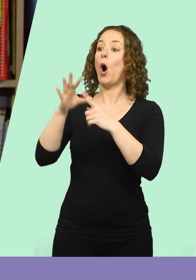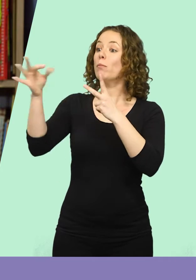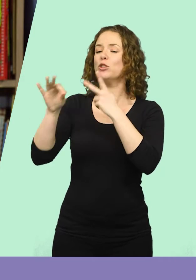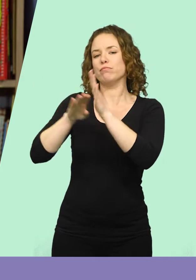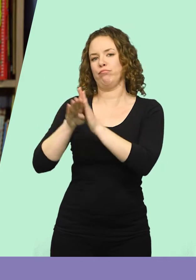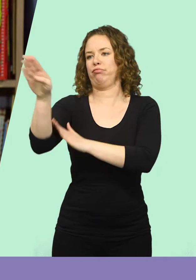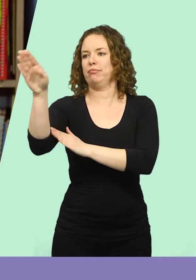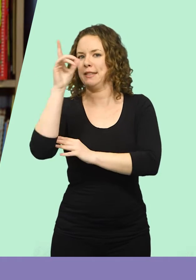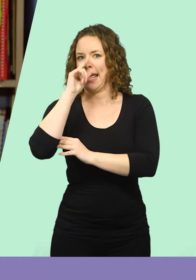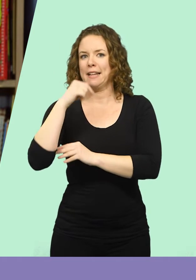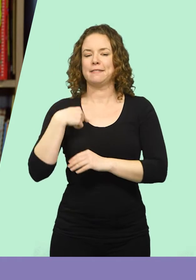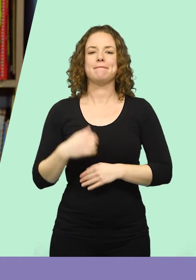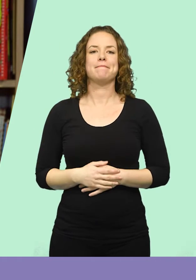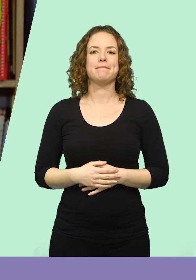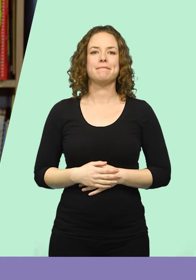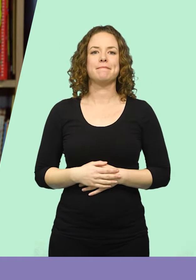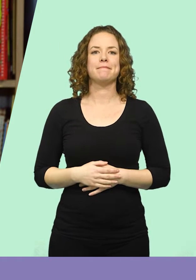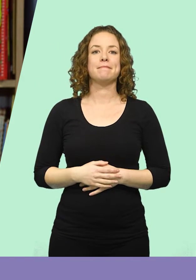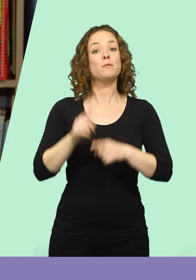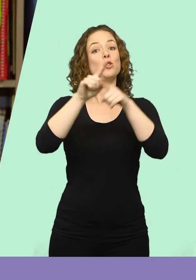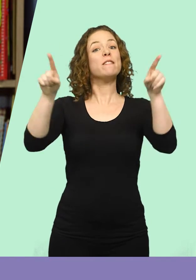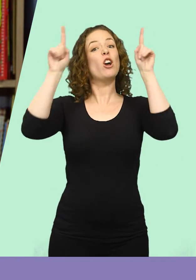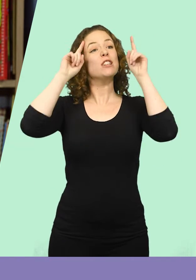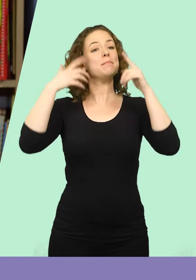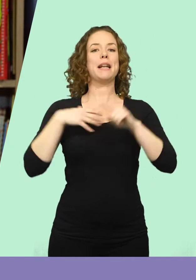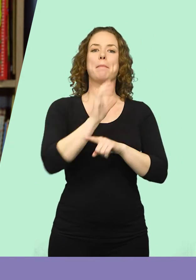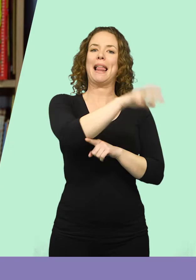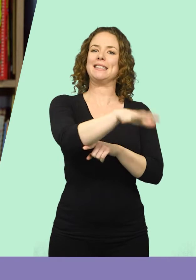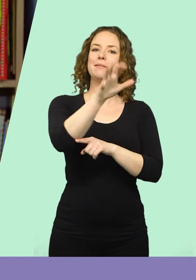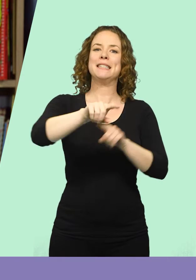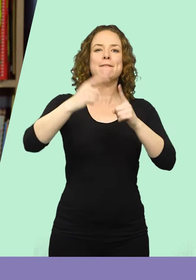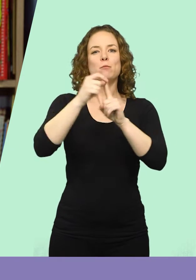At university I was doing placements, and going into primary schools, and